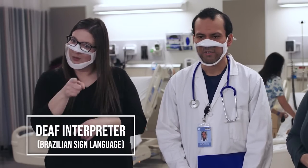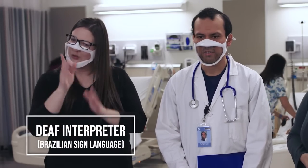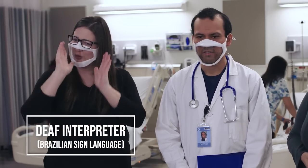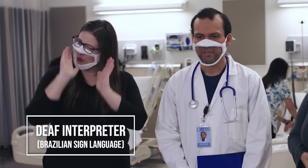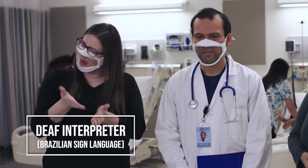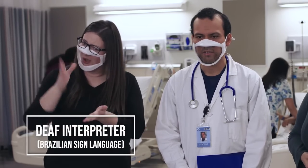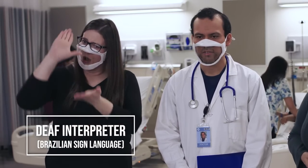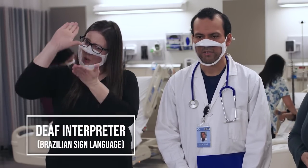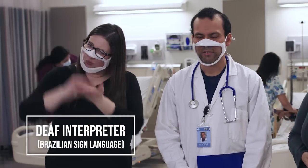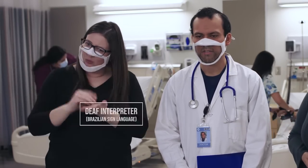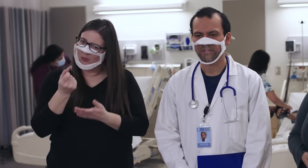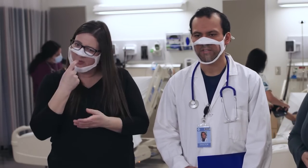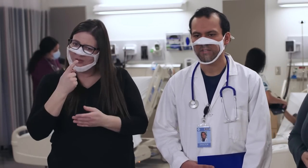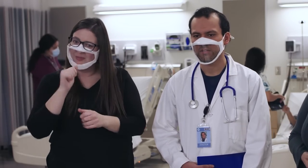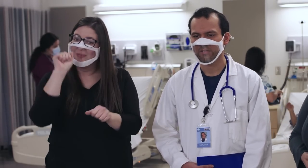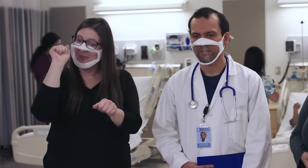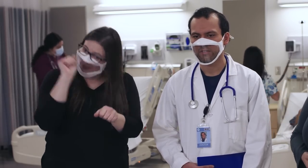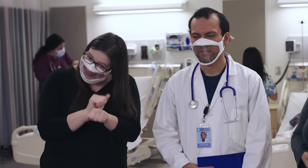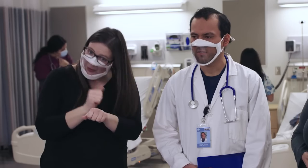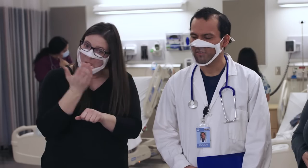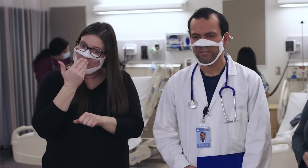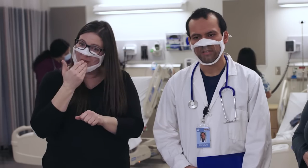Deaf Interpreters are frequently used with patients who have been impacted by language